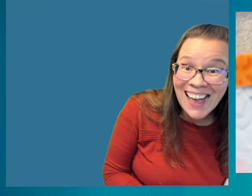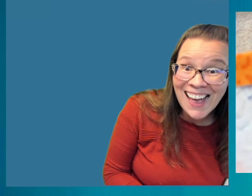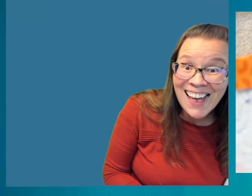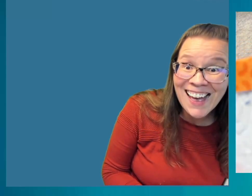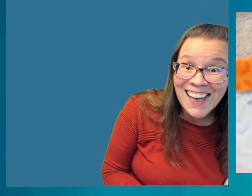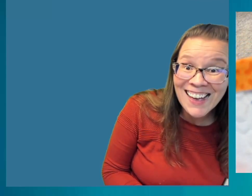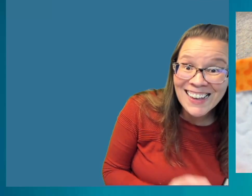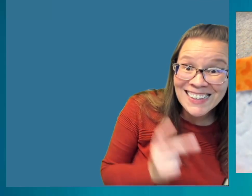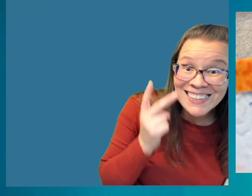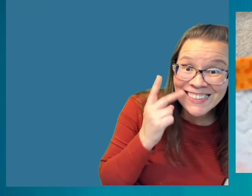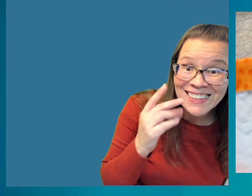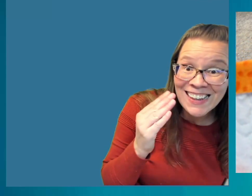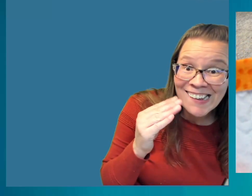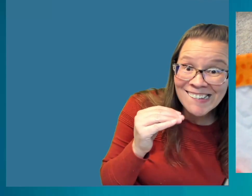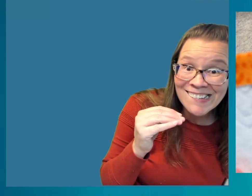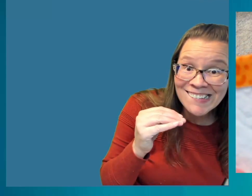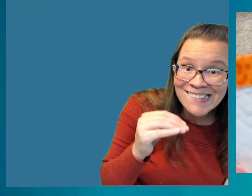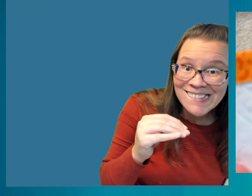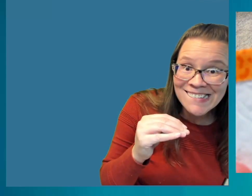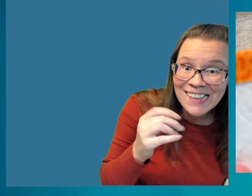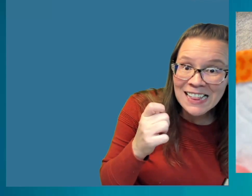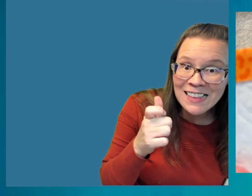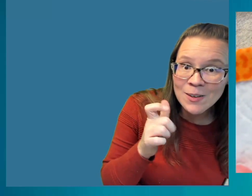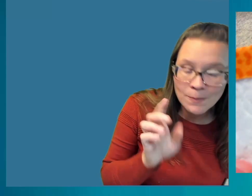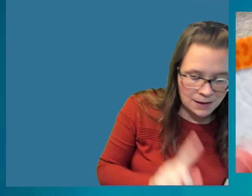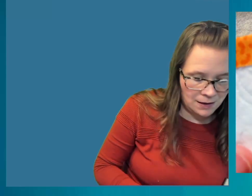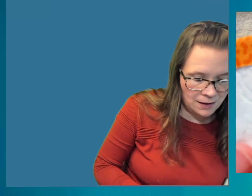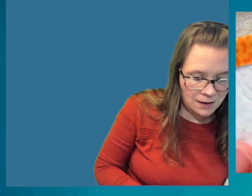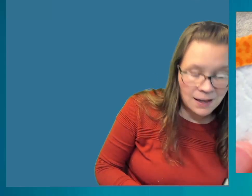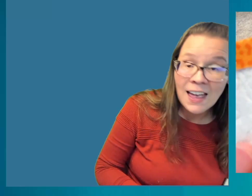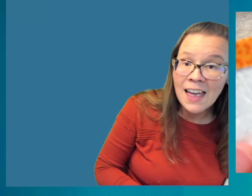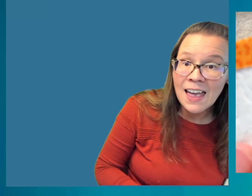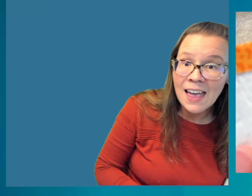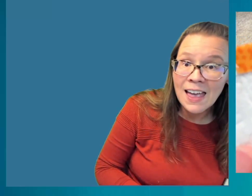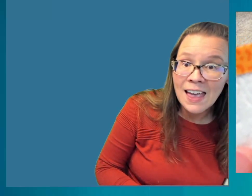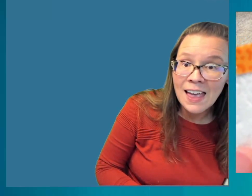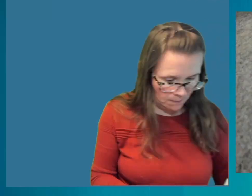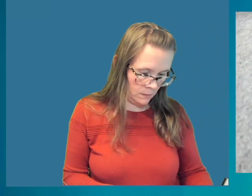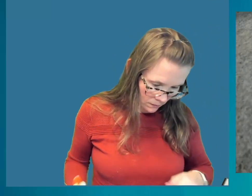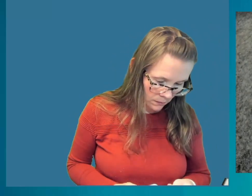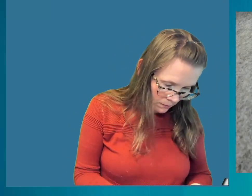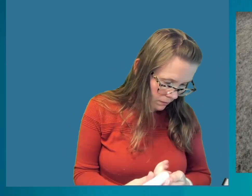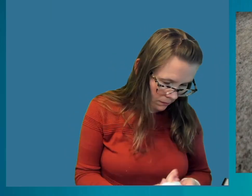from the outer edge, and that is going to make your postcard look really good from the front.